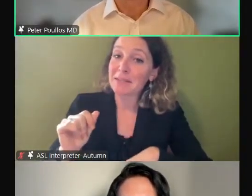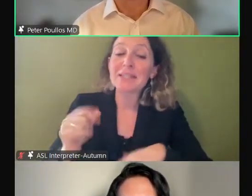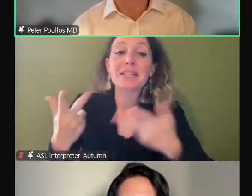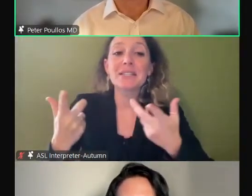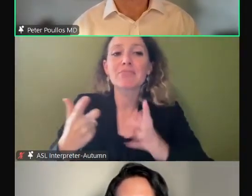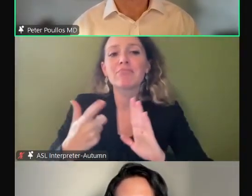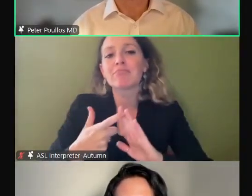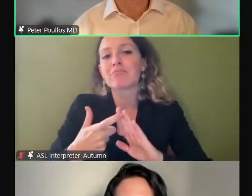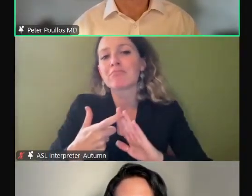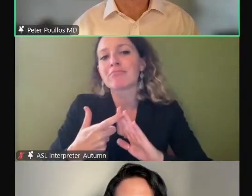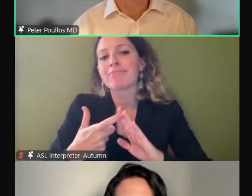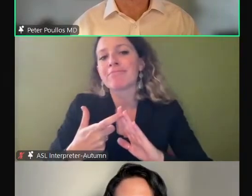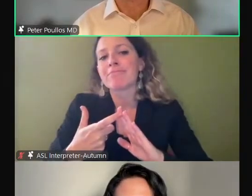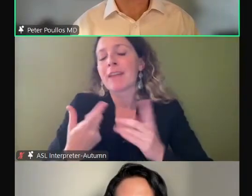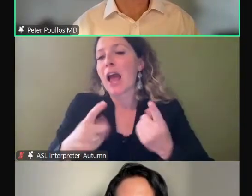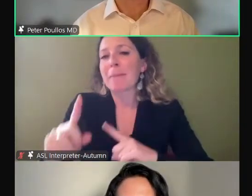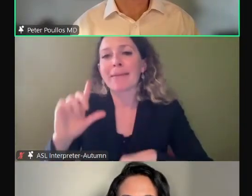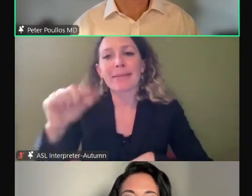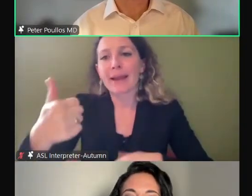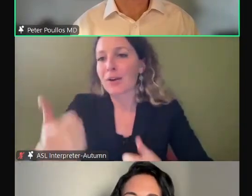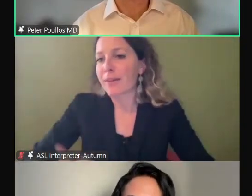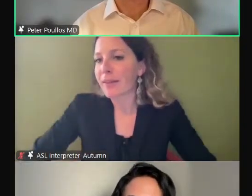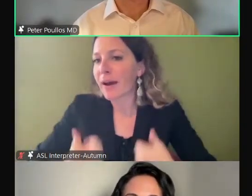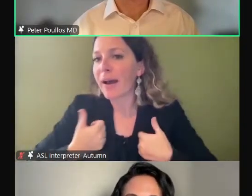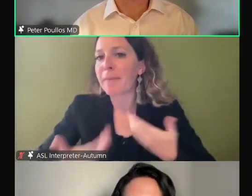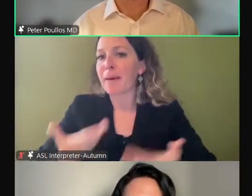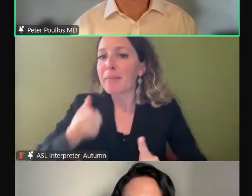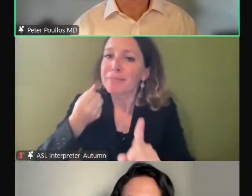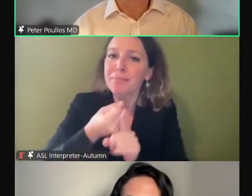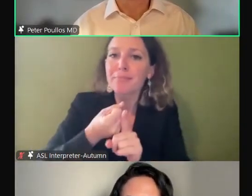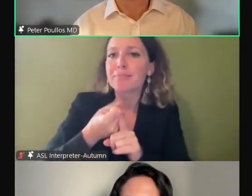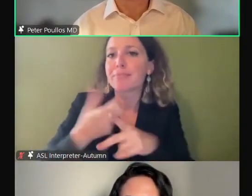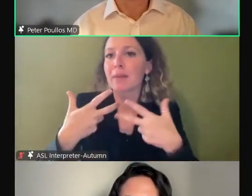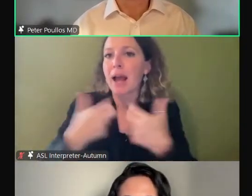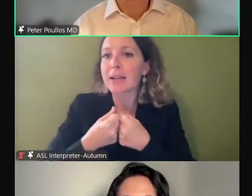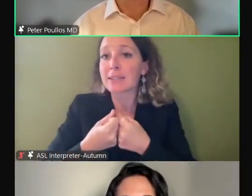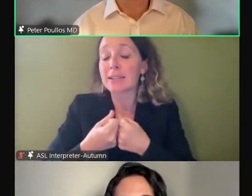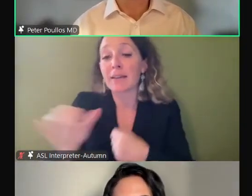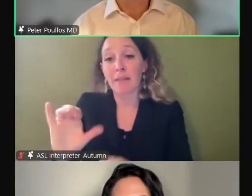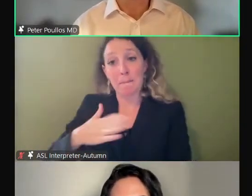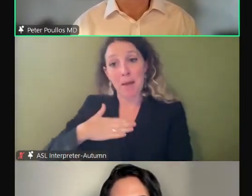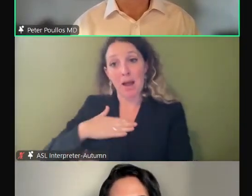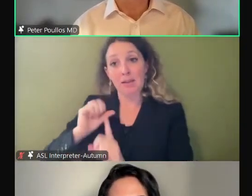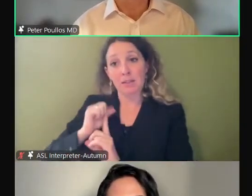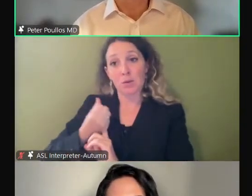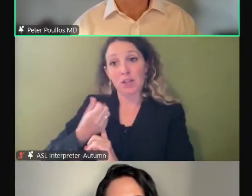either as a result of an accident as in my case or an illness. Some disabilities